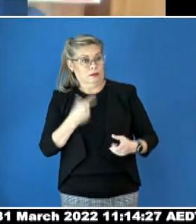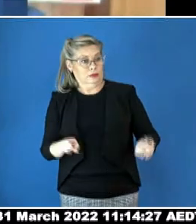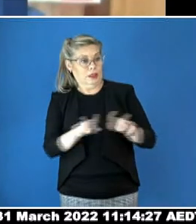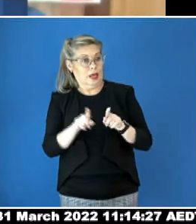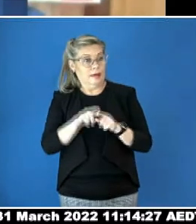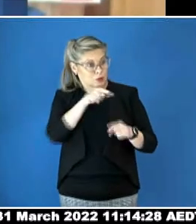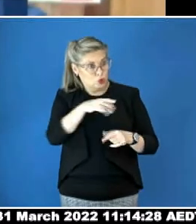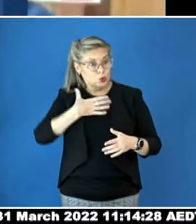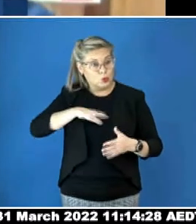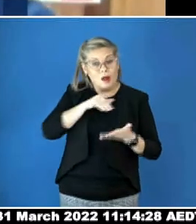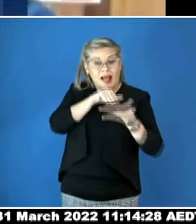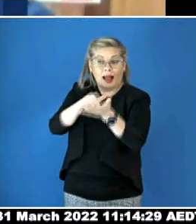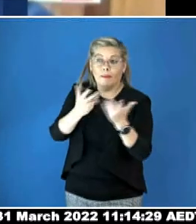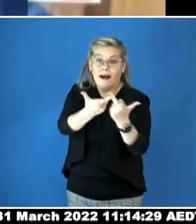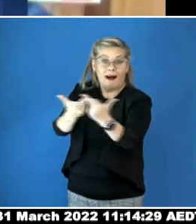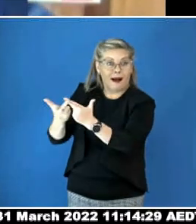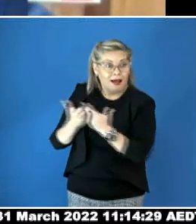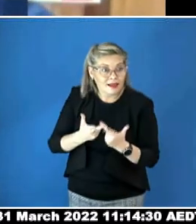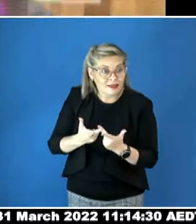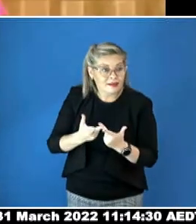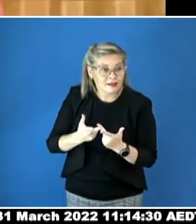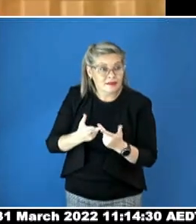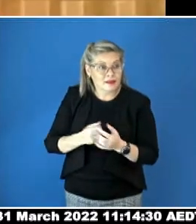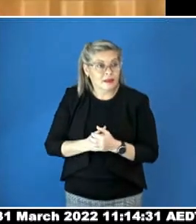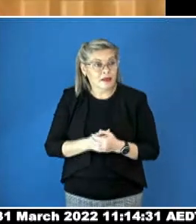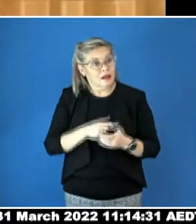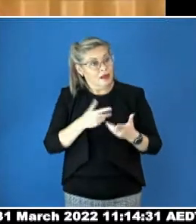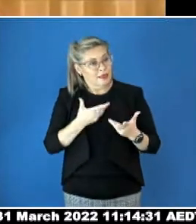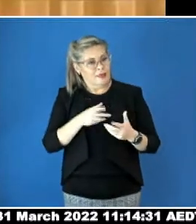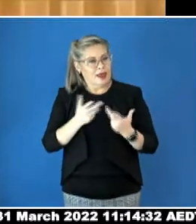And they can trust people to say, "This is what happened to me."